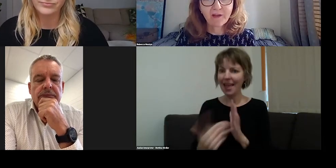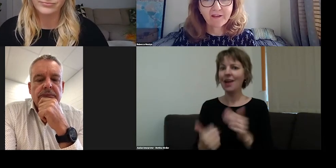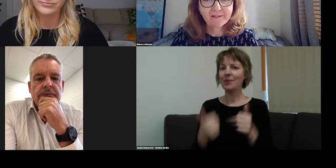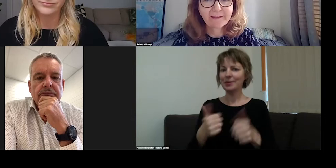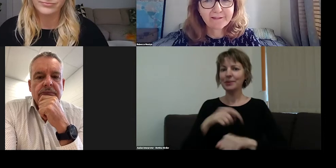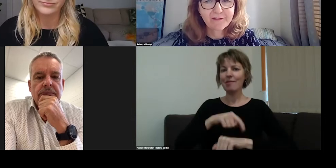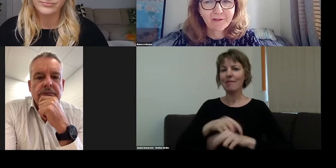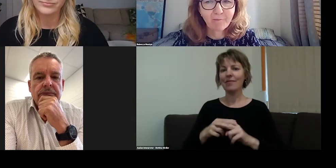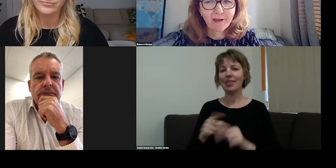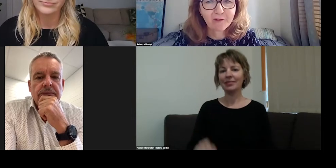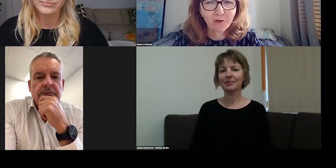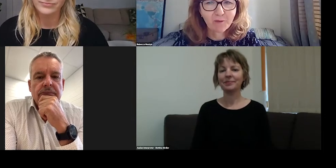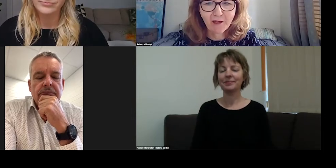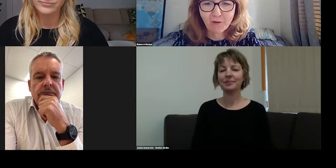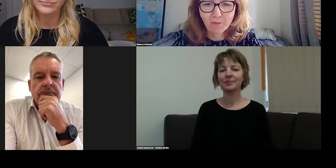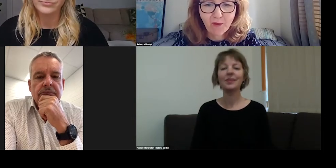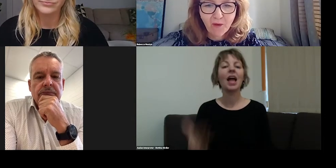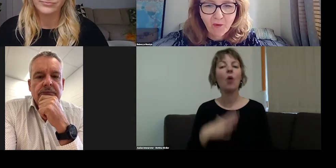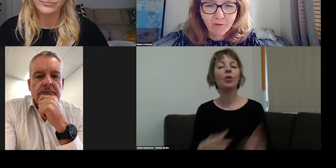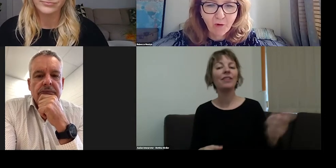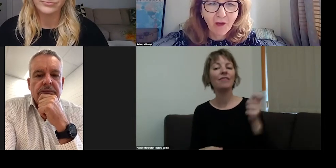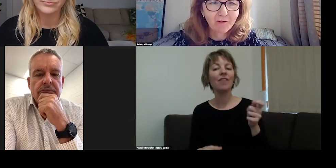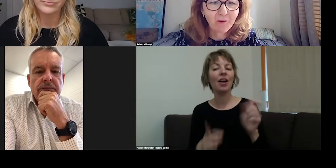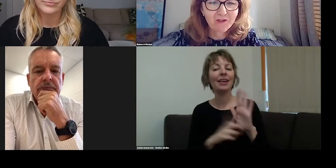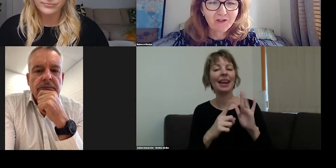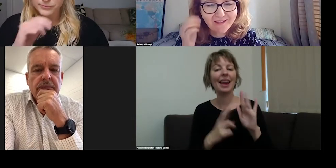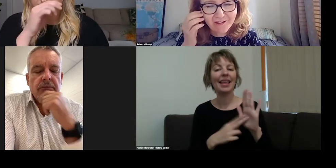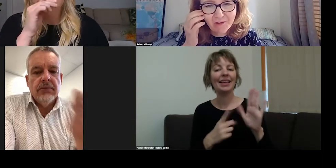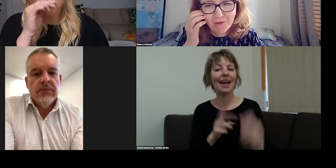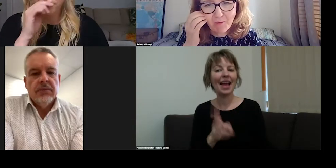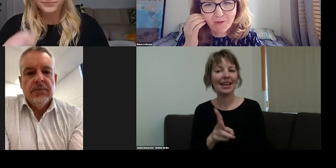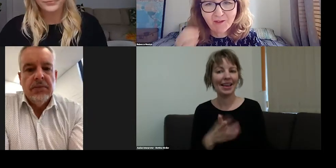I might ask Lina to come back and join me now because we've got quite a lot of questions in the Q&A box.